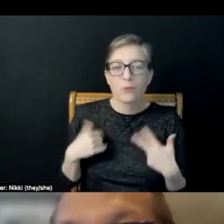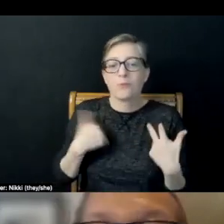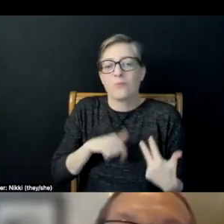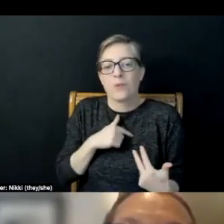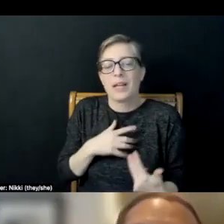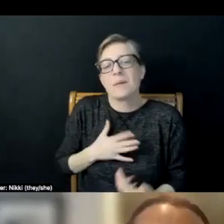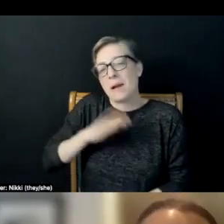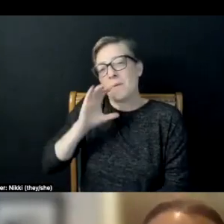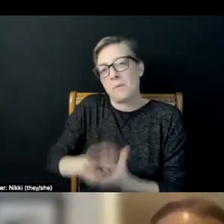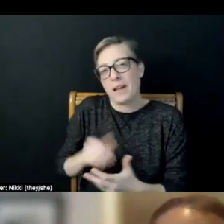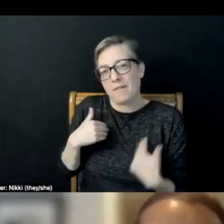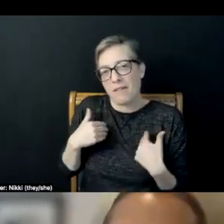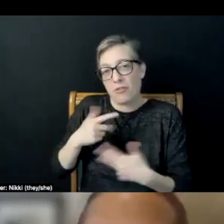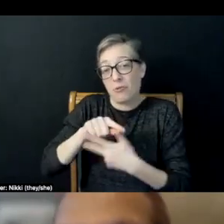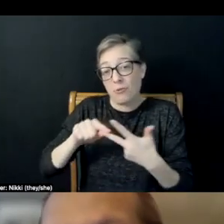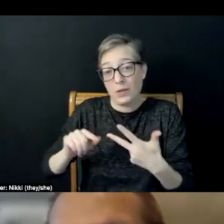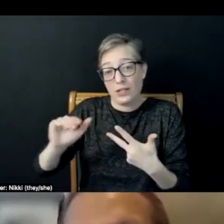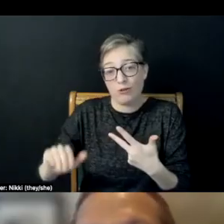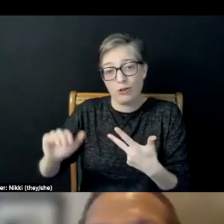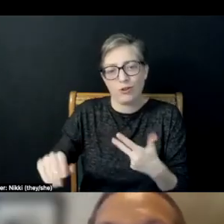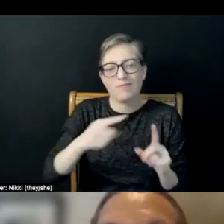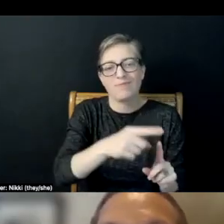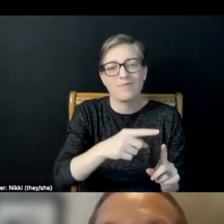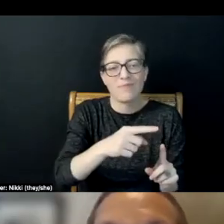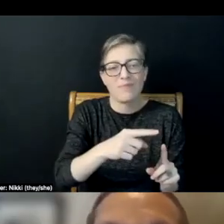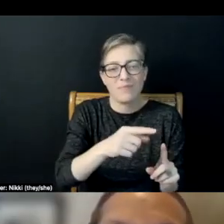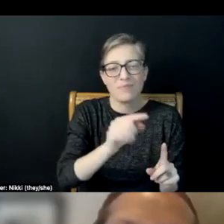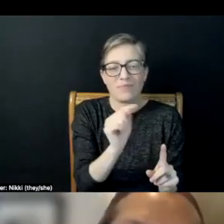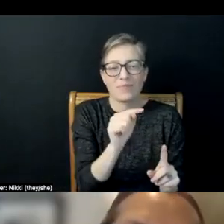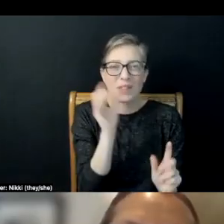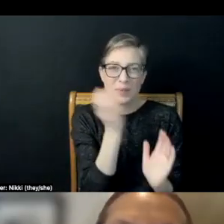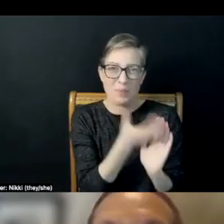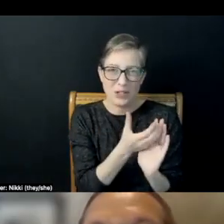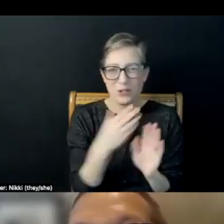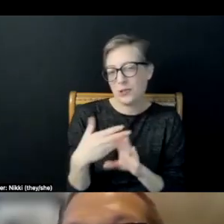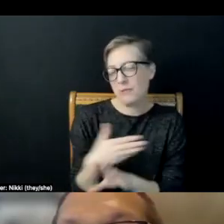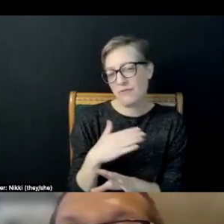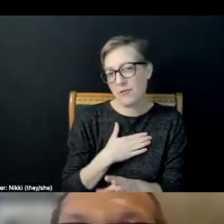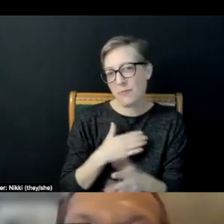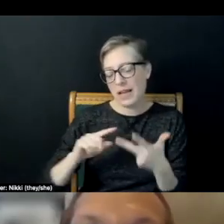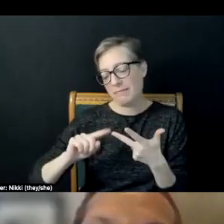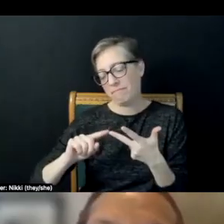our DC home on the screen right now before my third child, my youngest son, Kendrick was born.